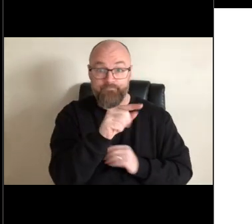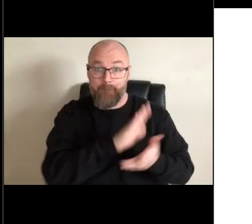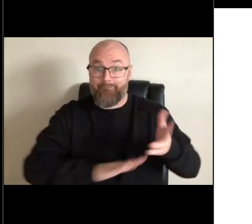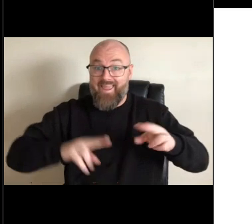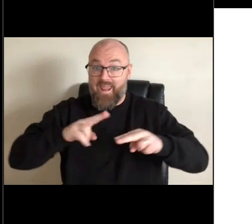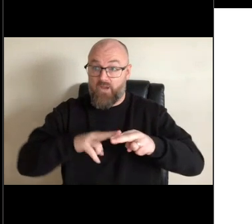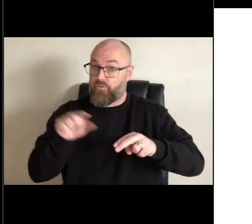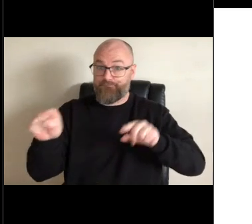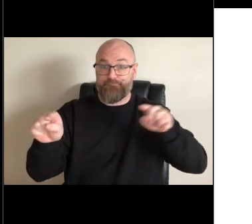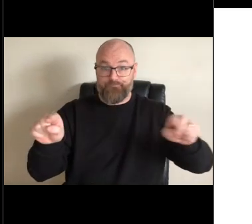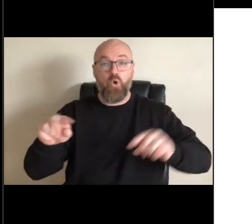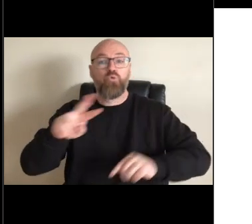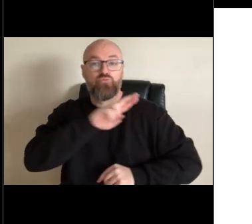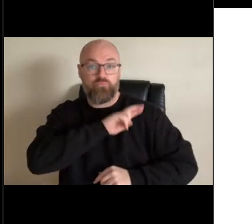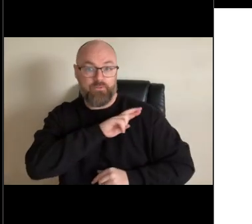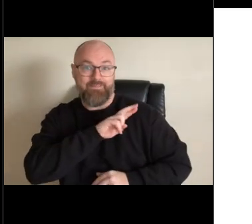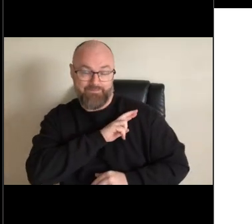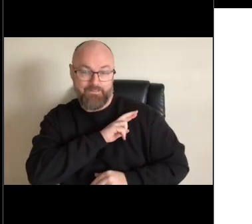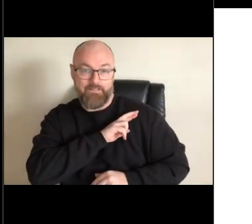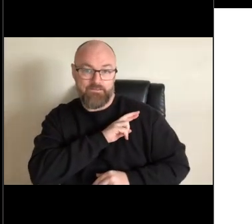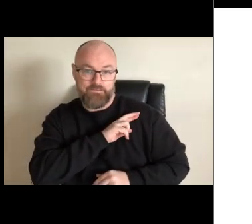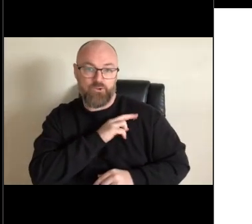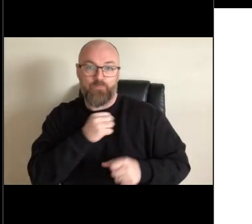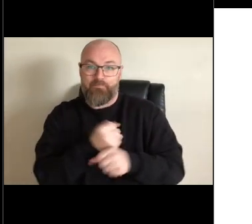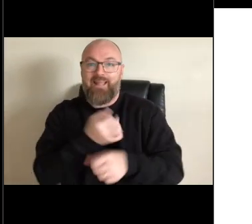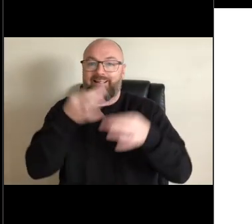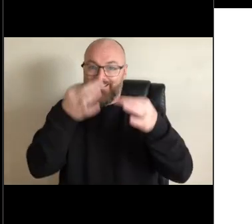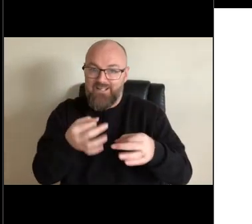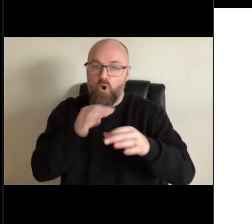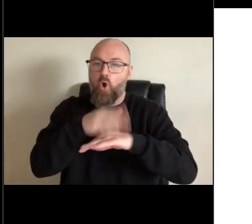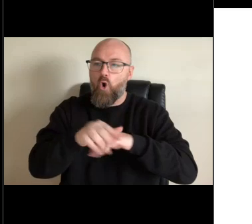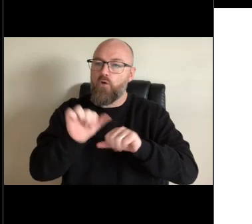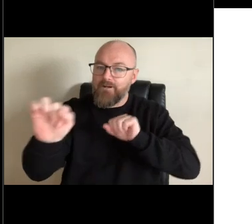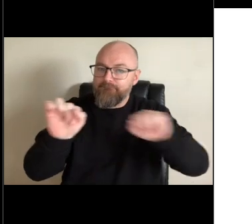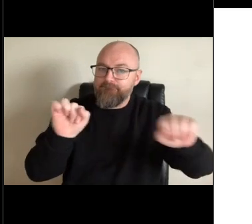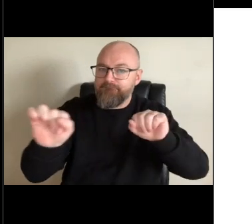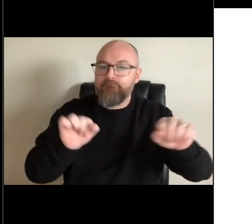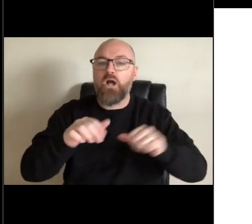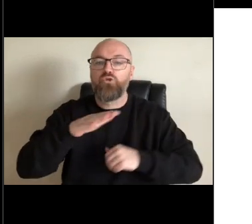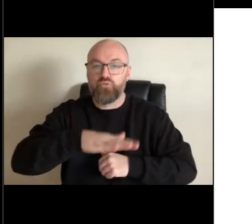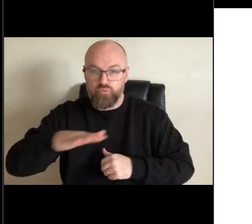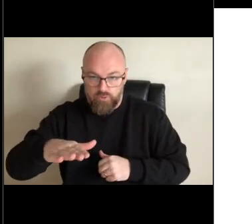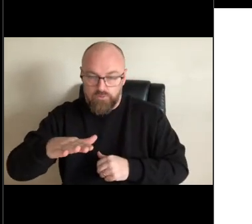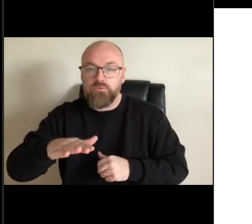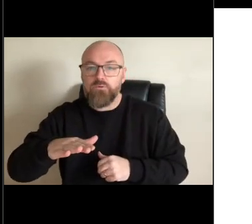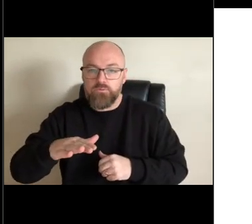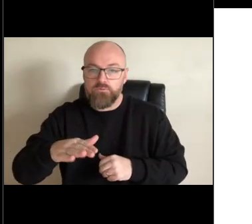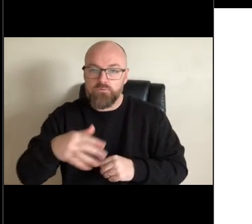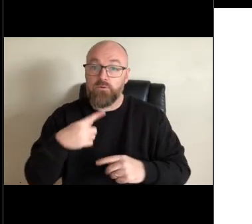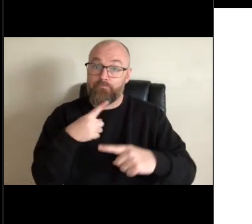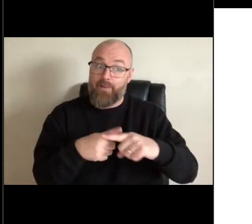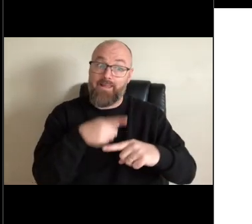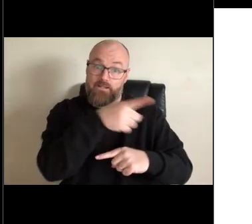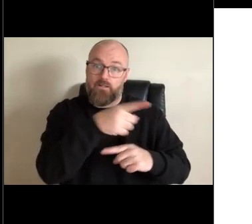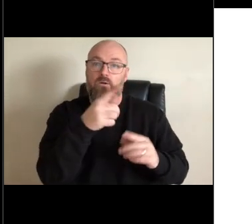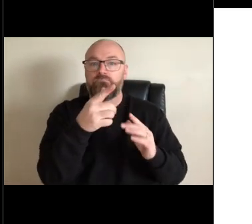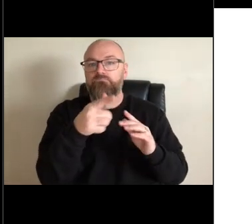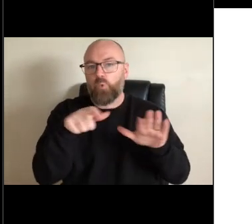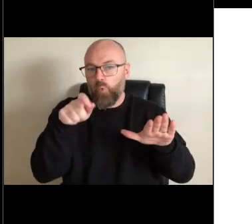for decision making around their children subject to the court making an order that changes that um